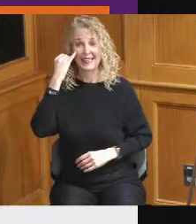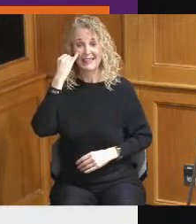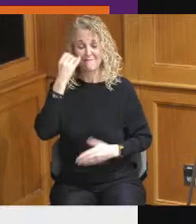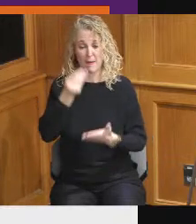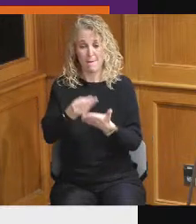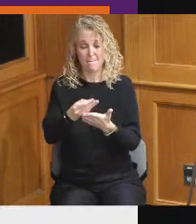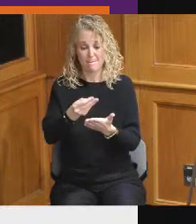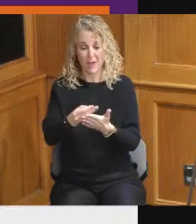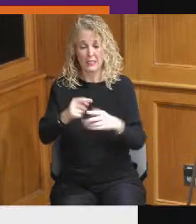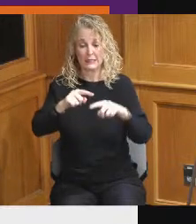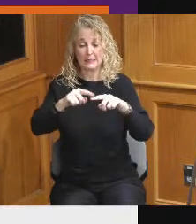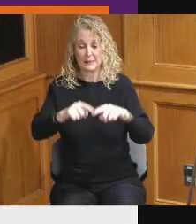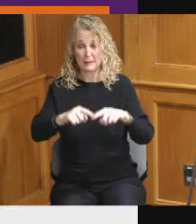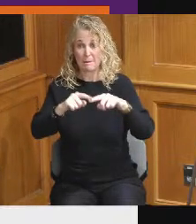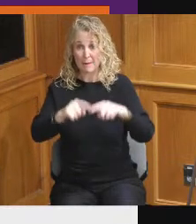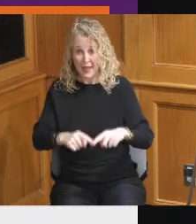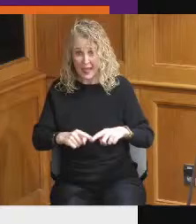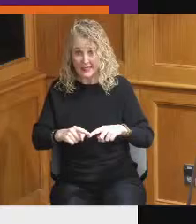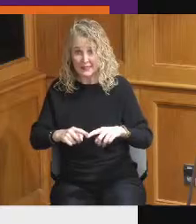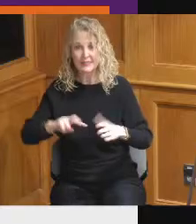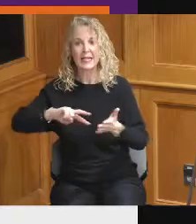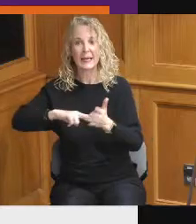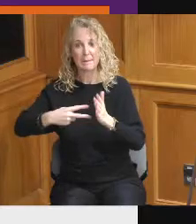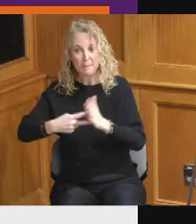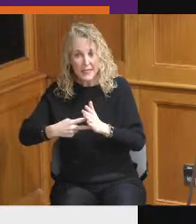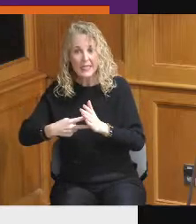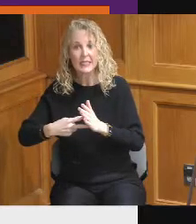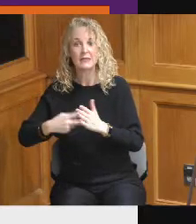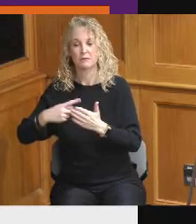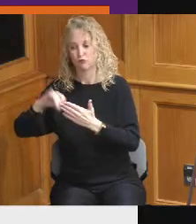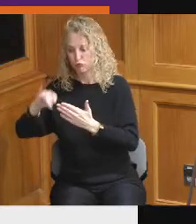can build a pipeline of projects we can go out to people and say if you come to us we will be